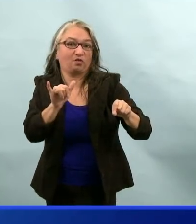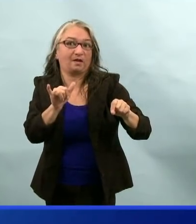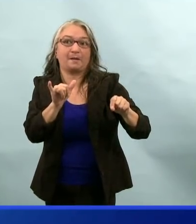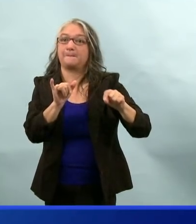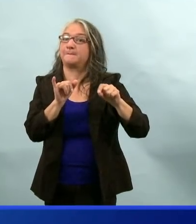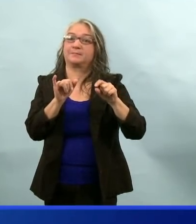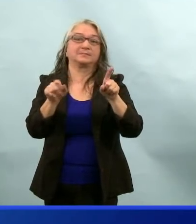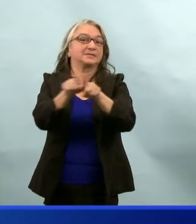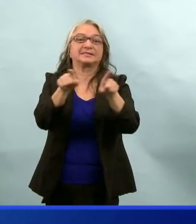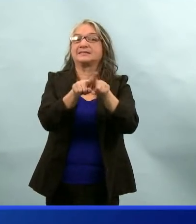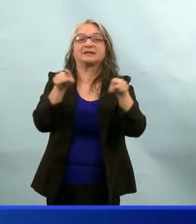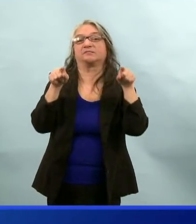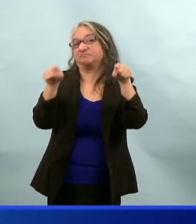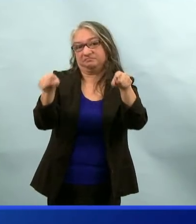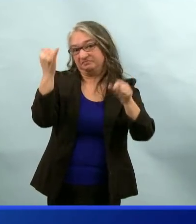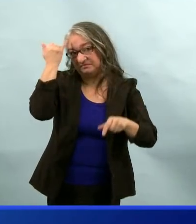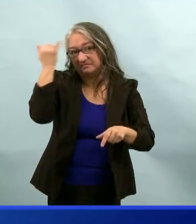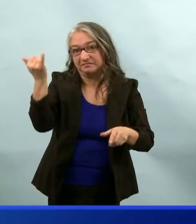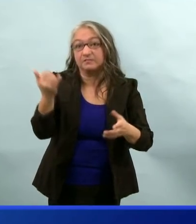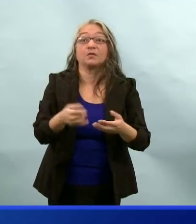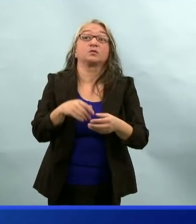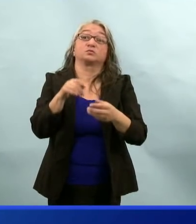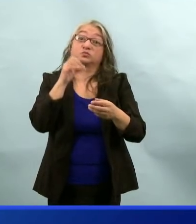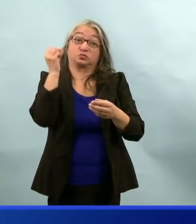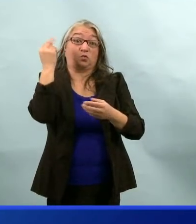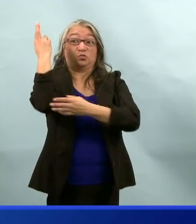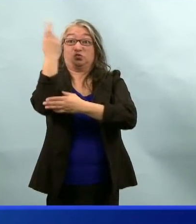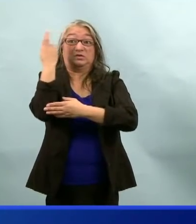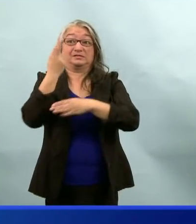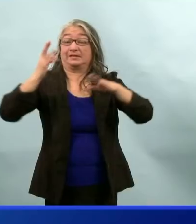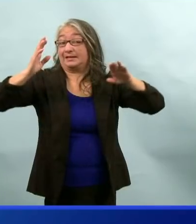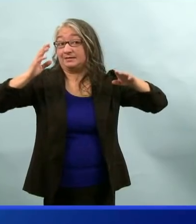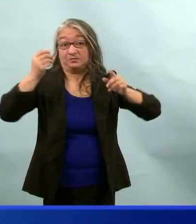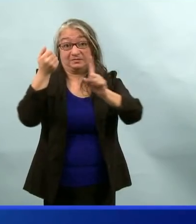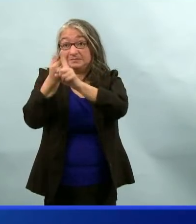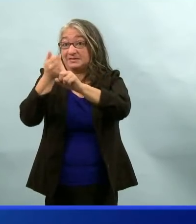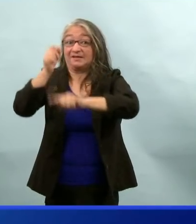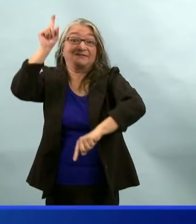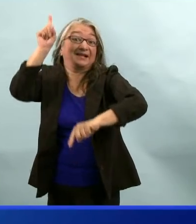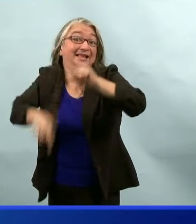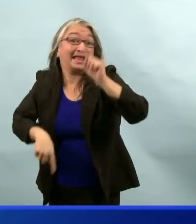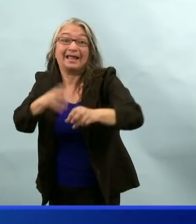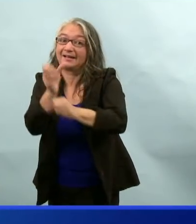the card because of medical exemptions and we we see that that number really does reflect